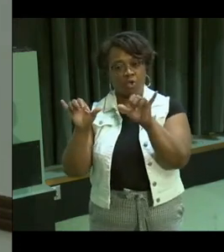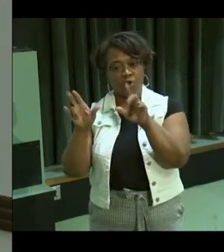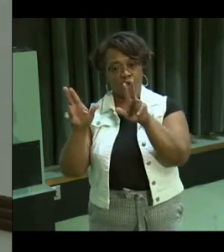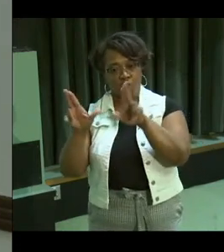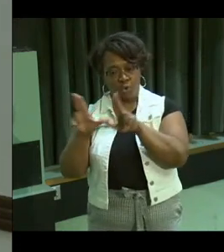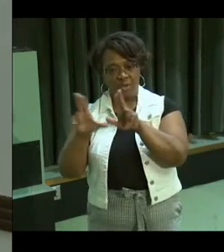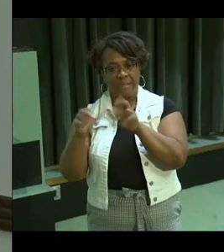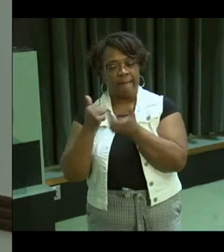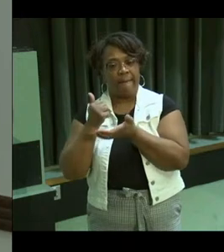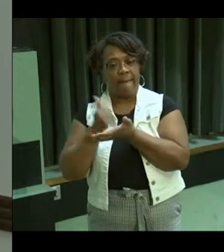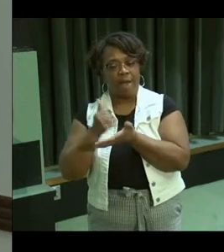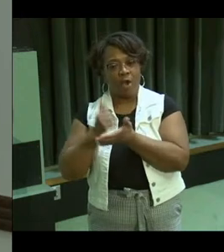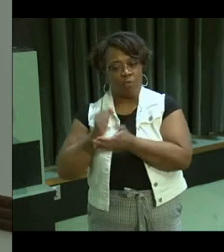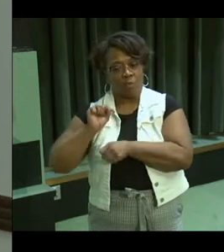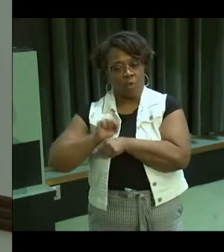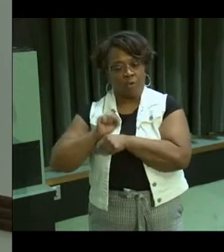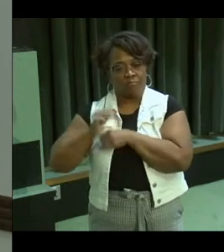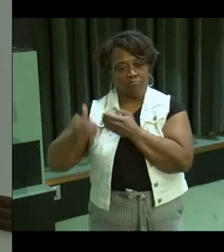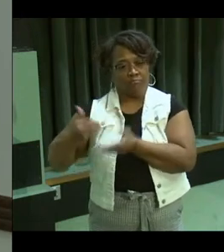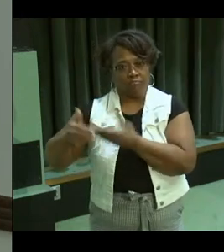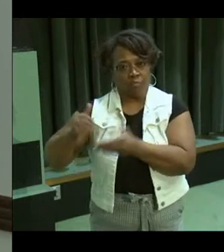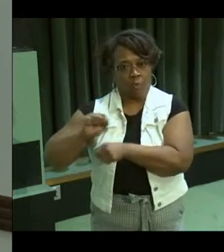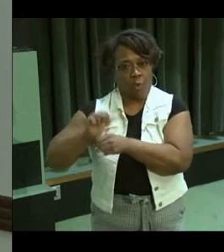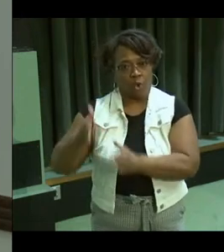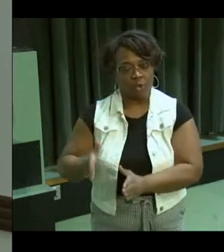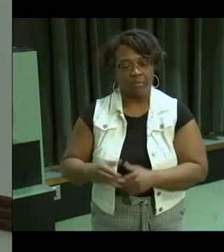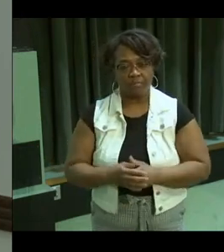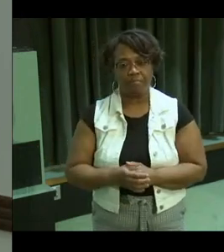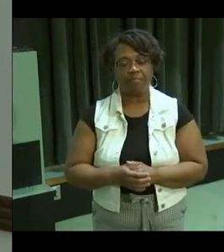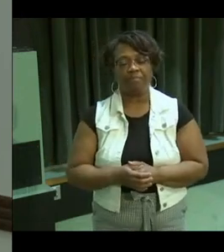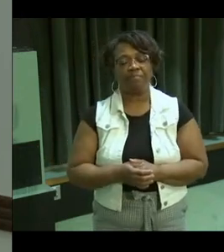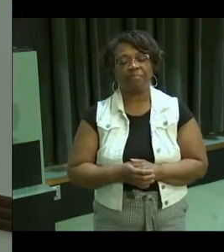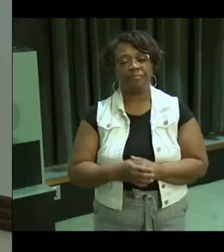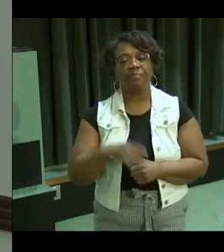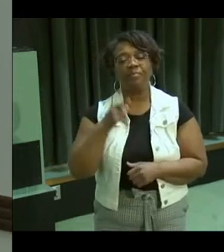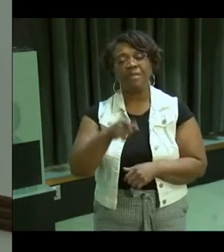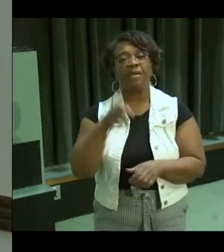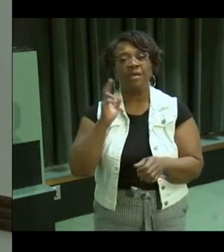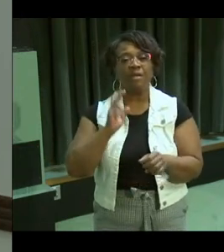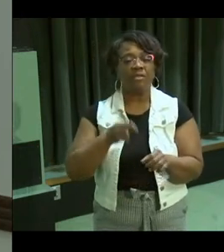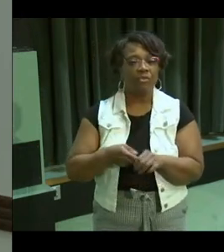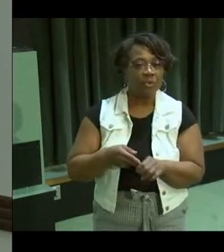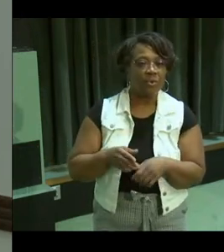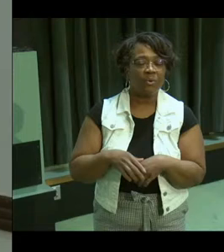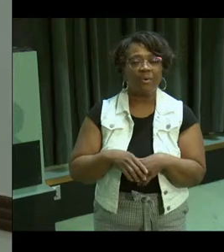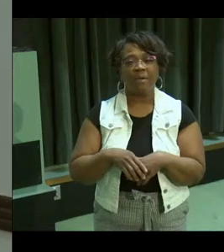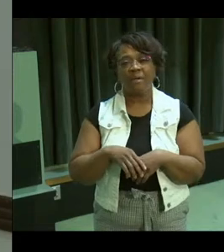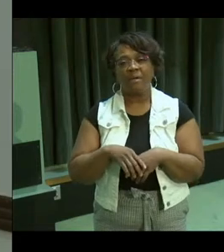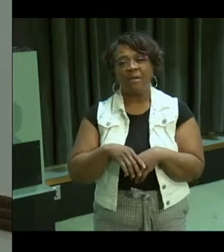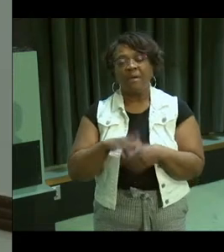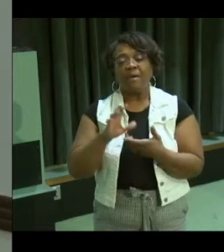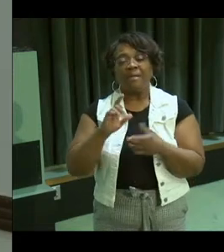lifeblood. Absolutely Over the years, Christine has joined